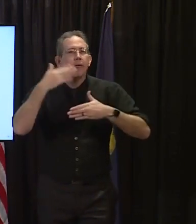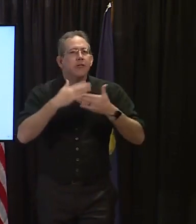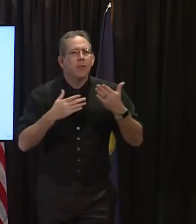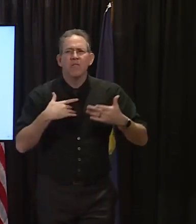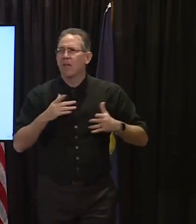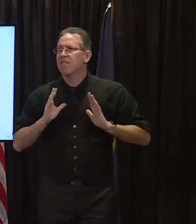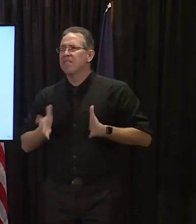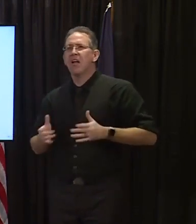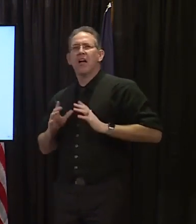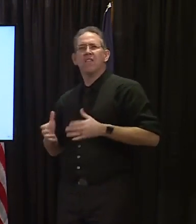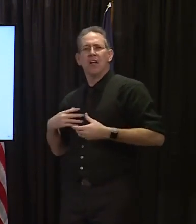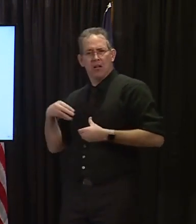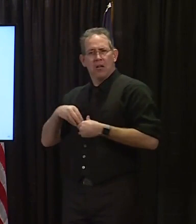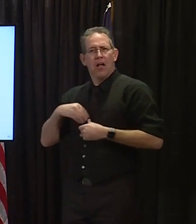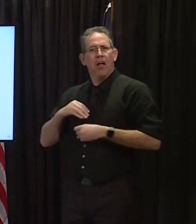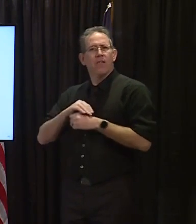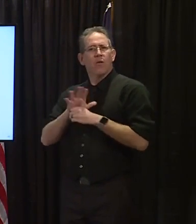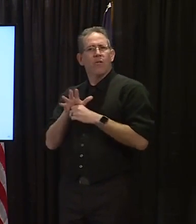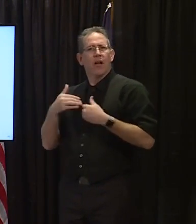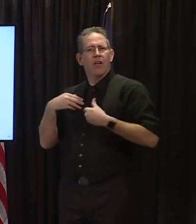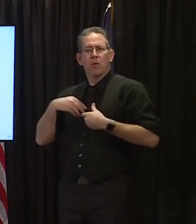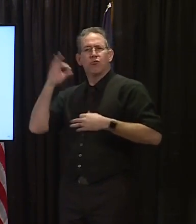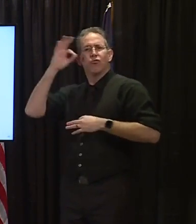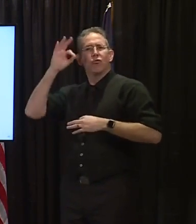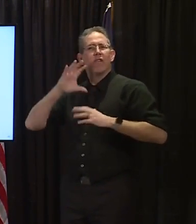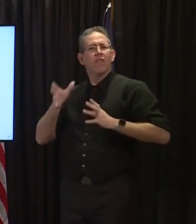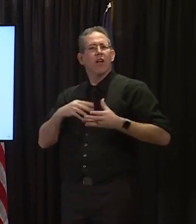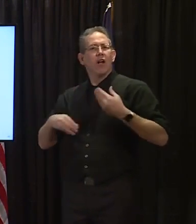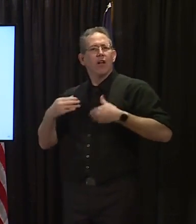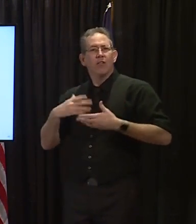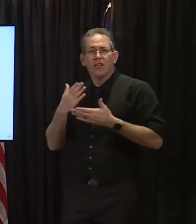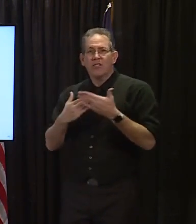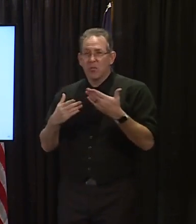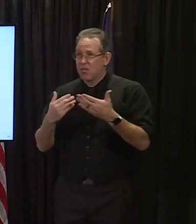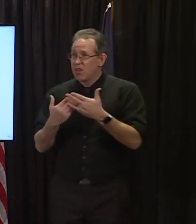is an estimated 10% of the New England population that has had COVID-19 over